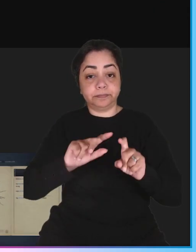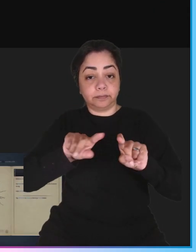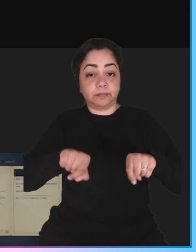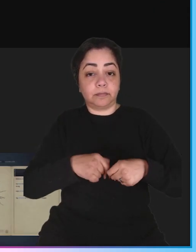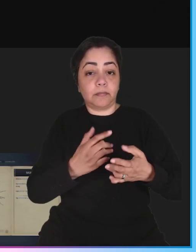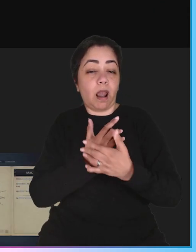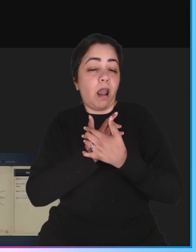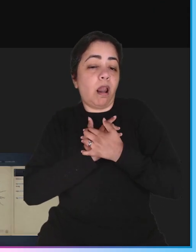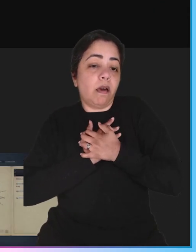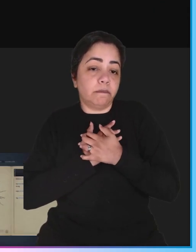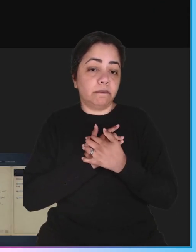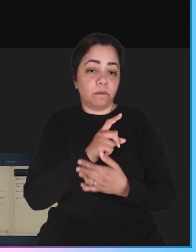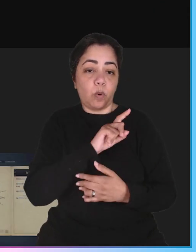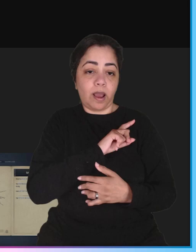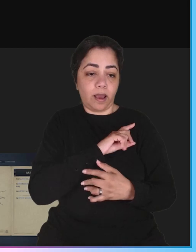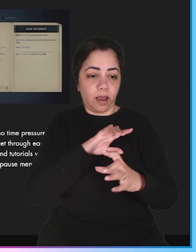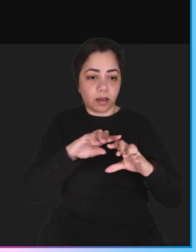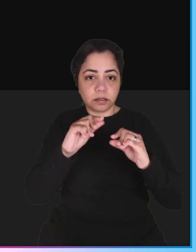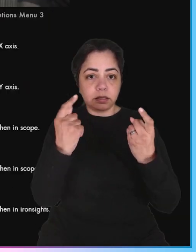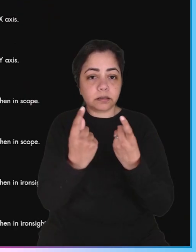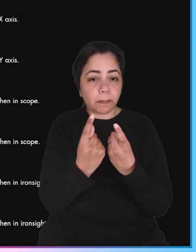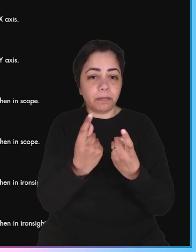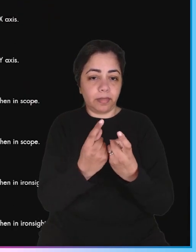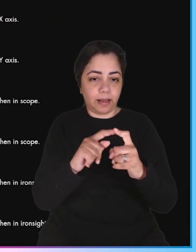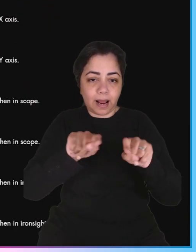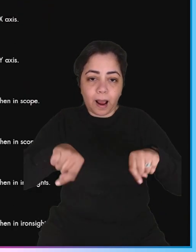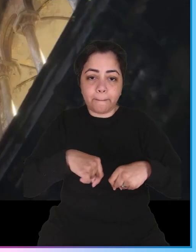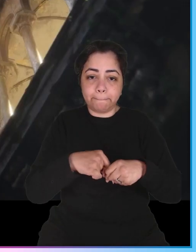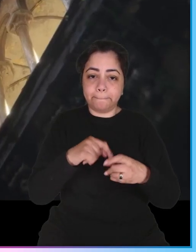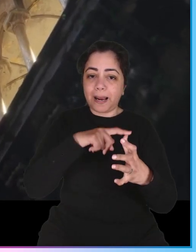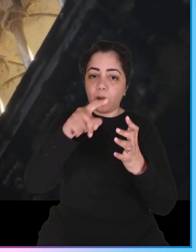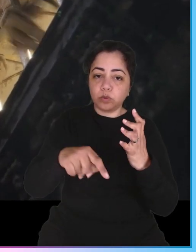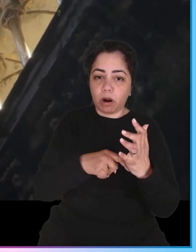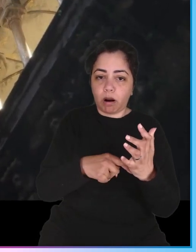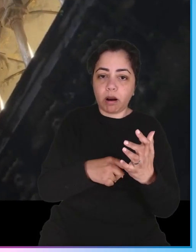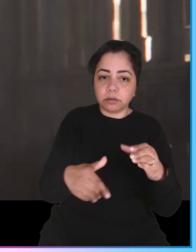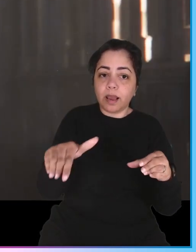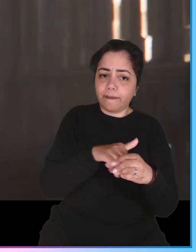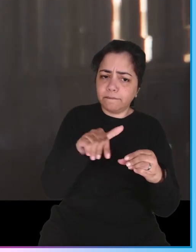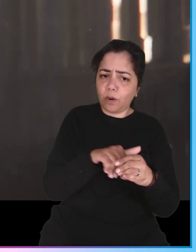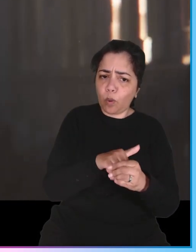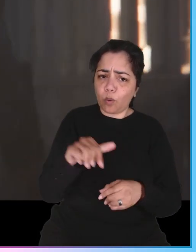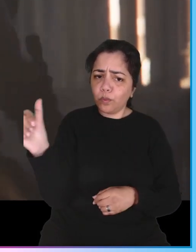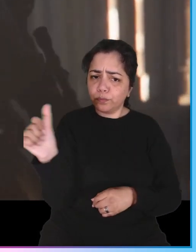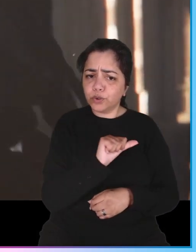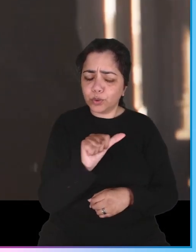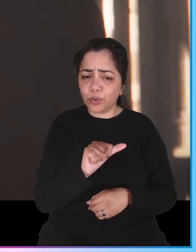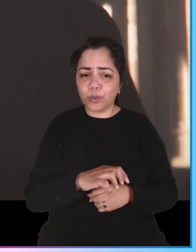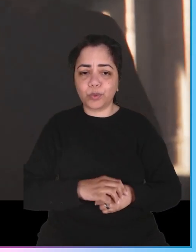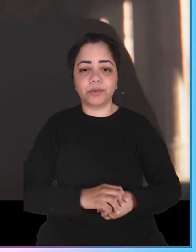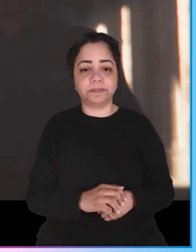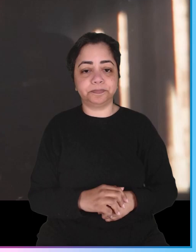There’s also a link to give your own feedback, or join our discord. We’re proud to support the Access-Ability Summer Showcase